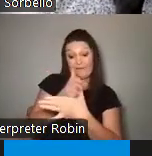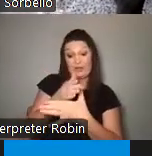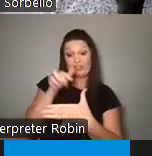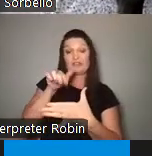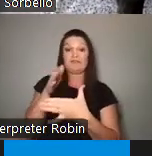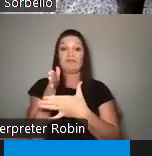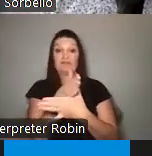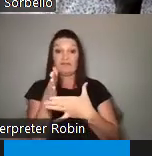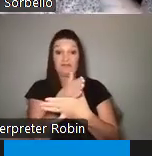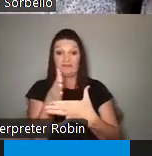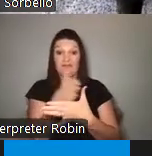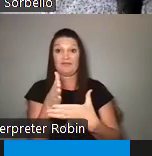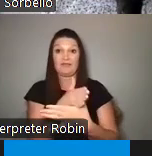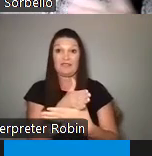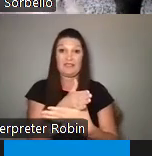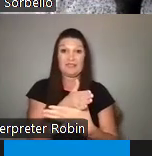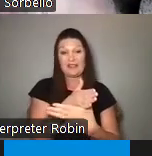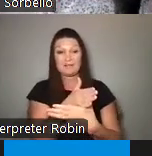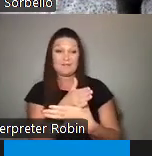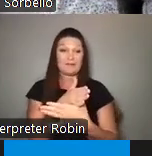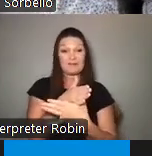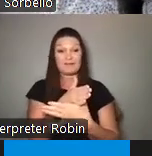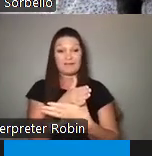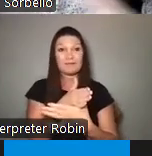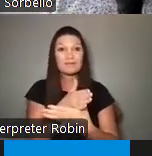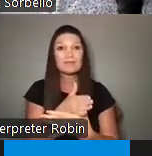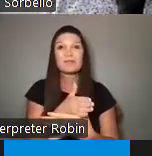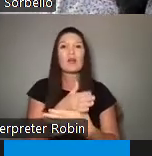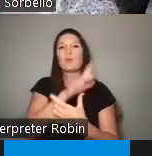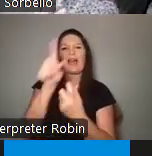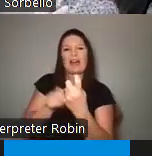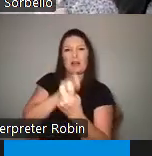health. So, for those of us, again on a normal day,